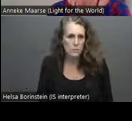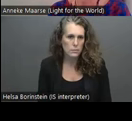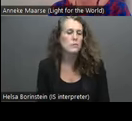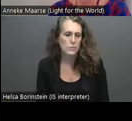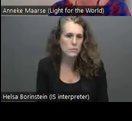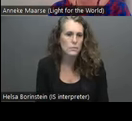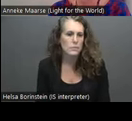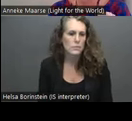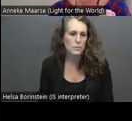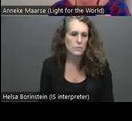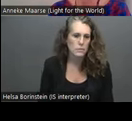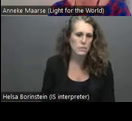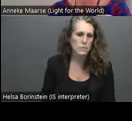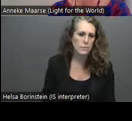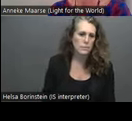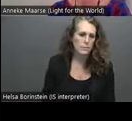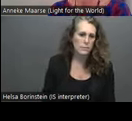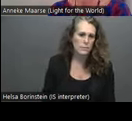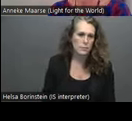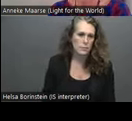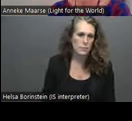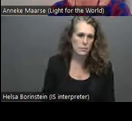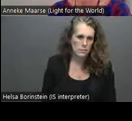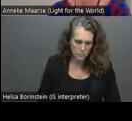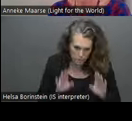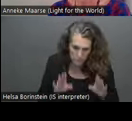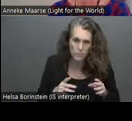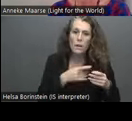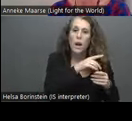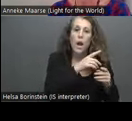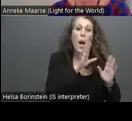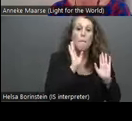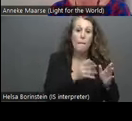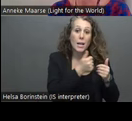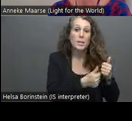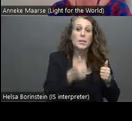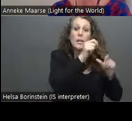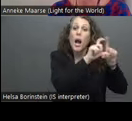that there is this management commitment to inclusion. What we very often see is that